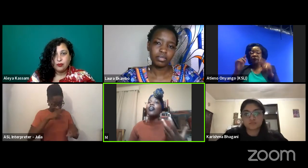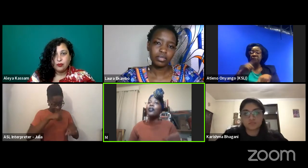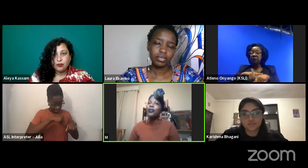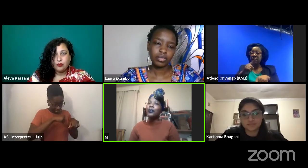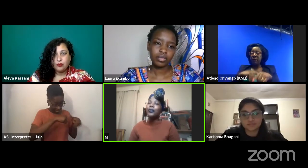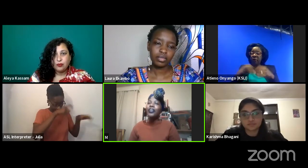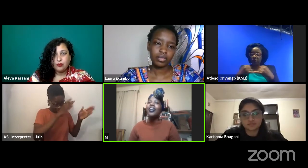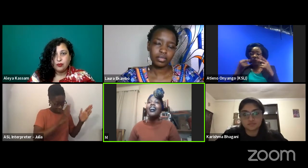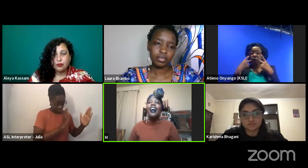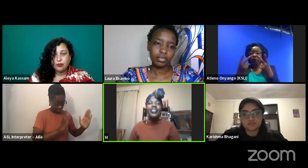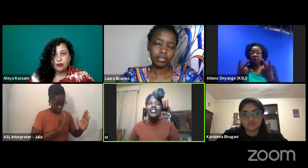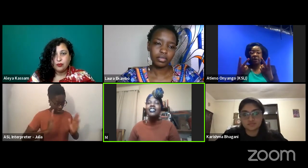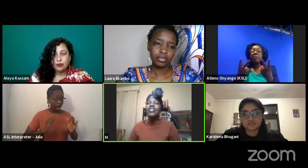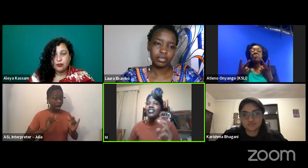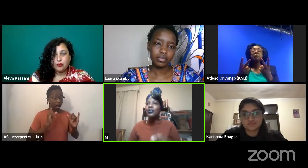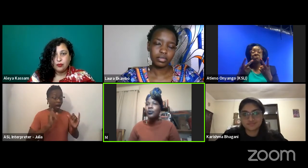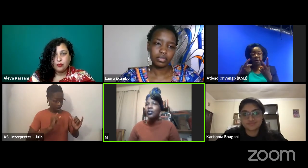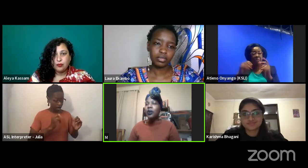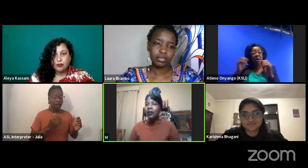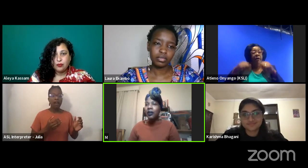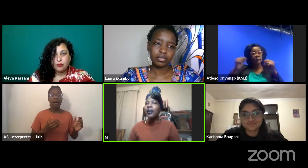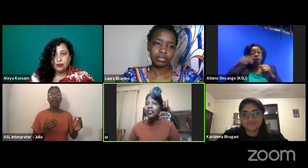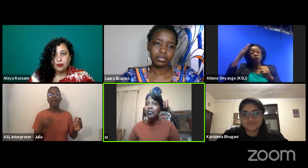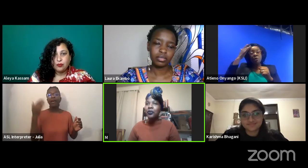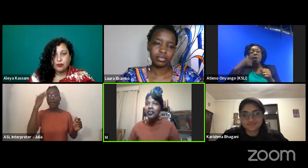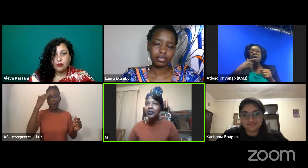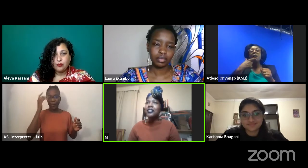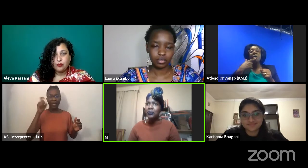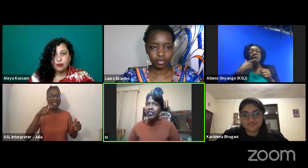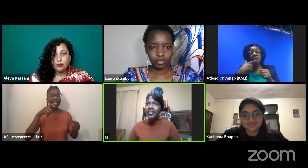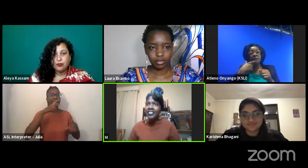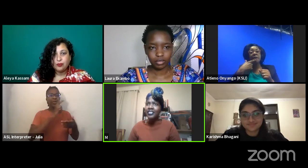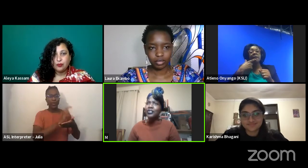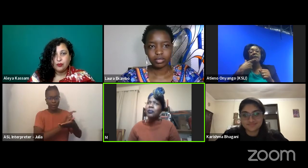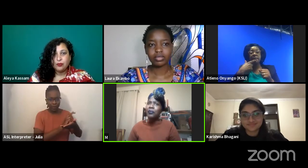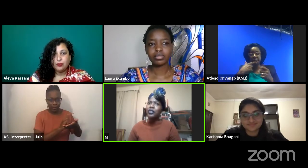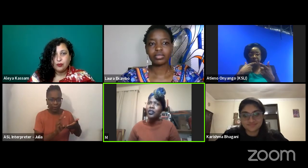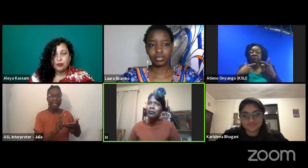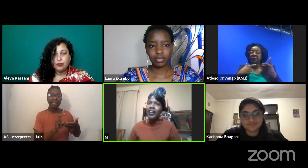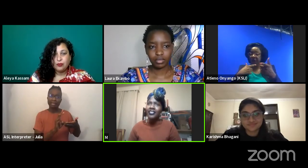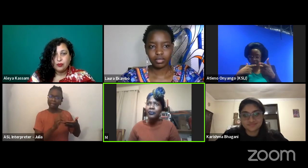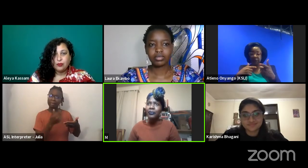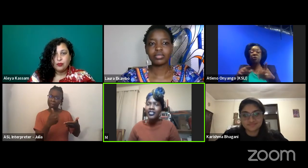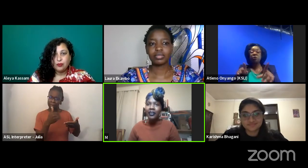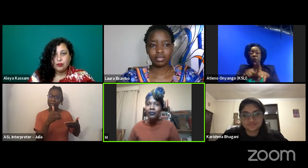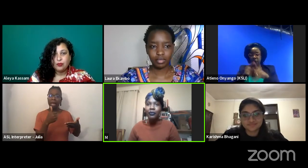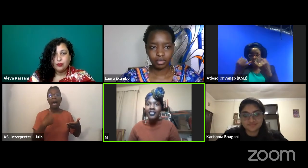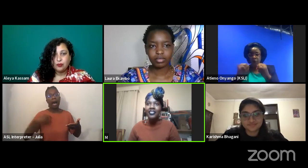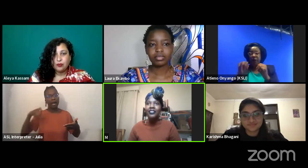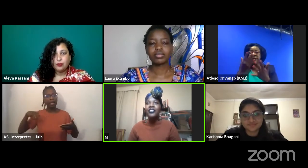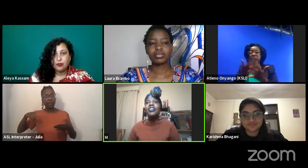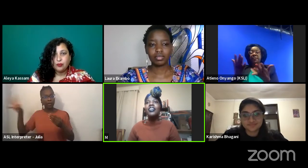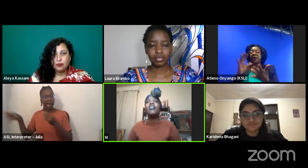"Oh, I can see that this is a two weeks row "I'm likely to burn out 'cause that's really intense." So let me make sure I plan it in some rest time for myself,